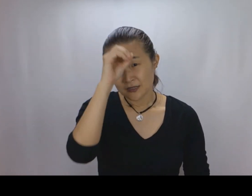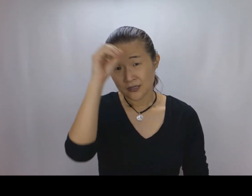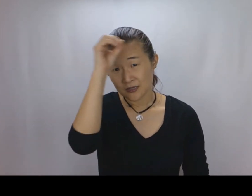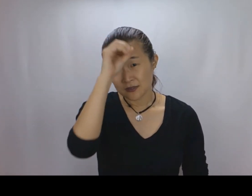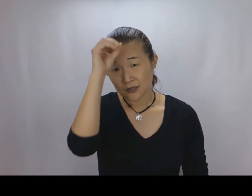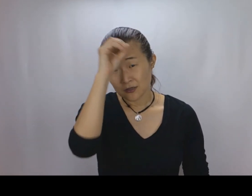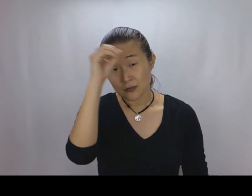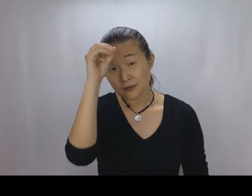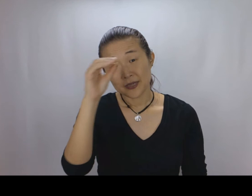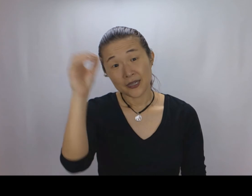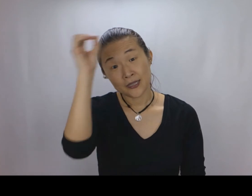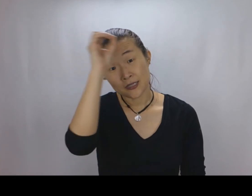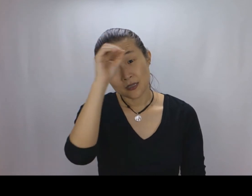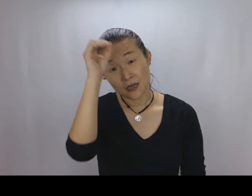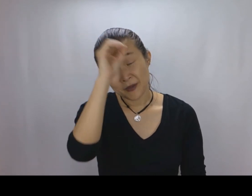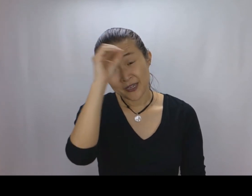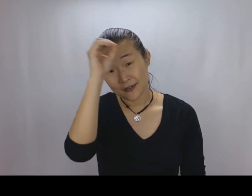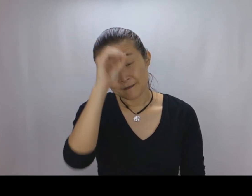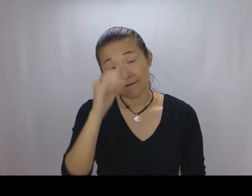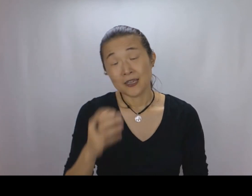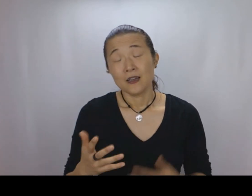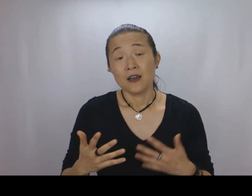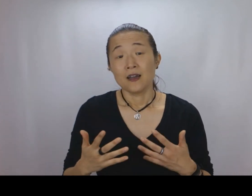And you just do a circle, and that's opinion.